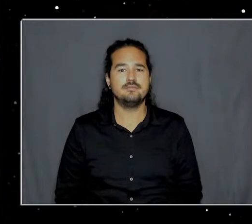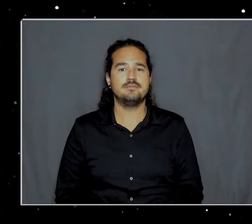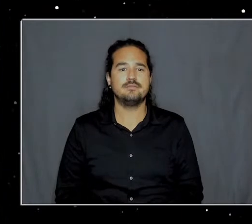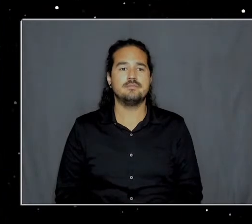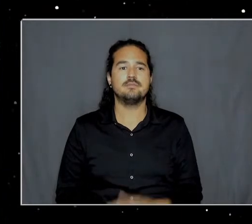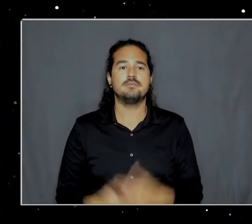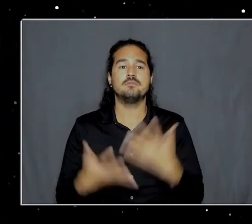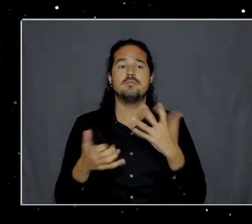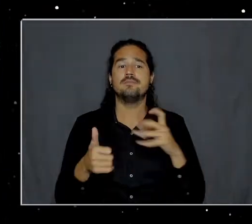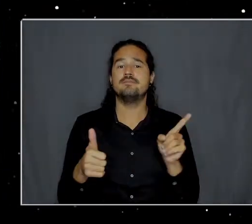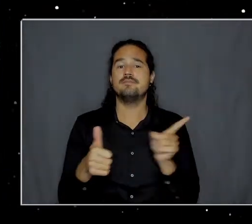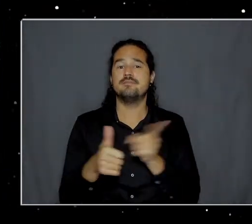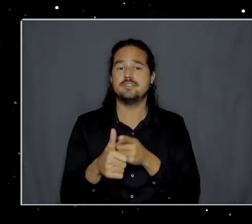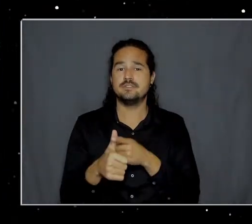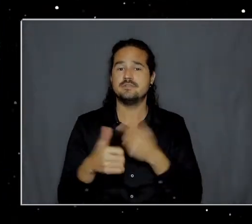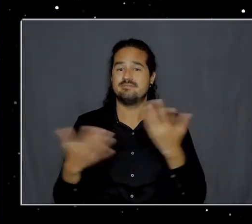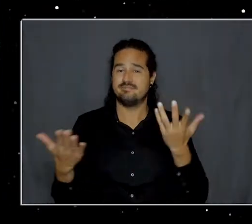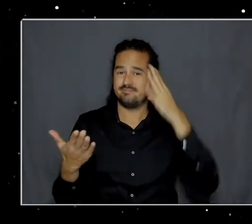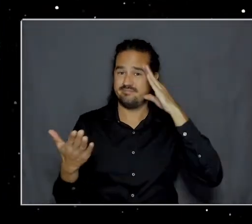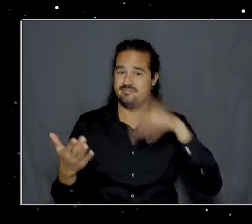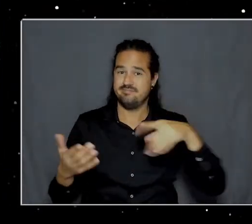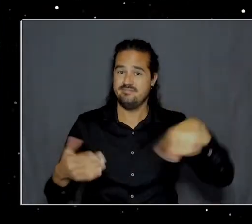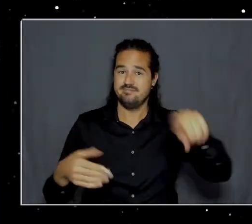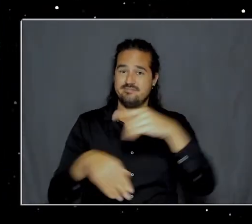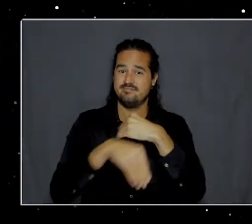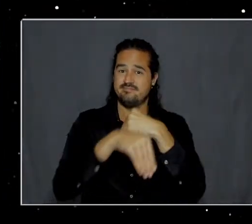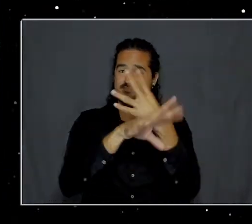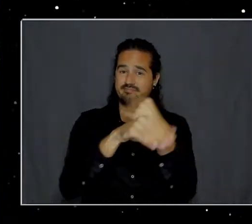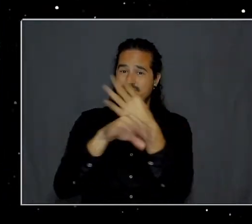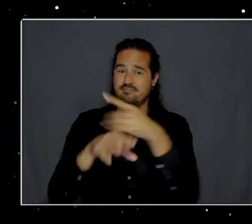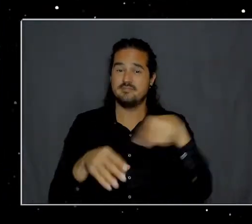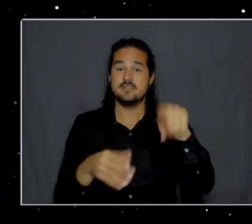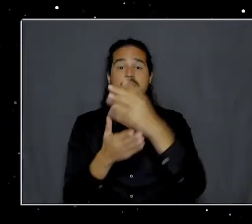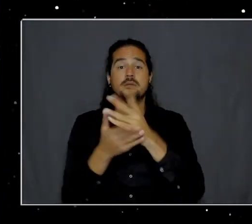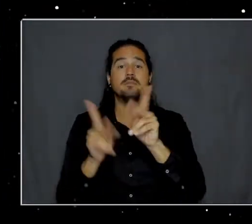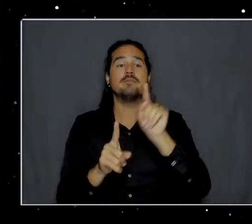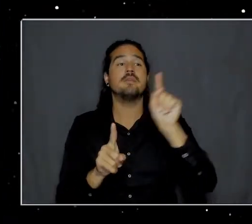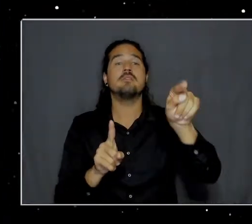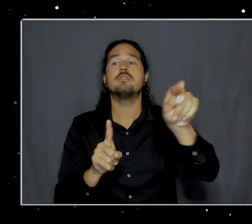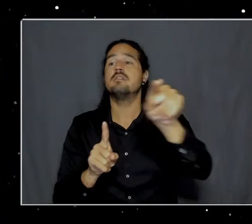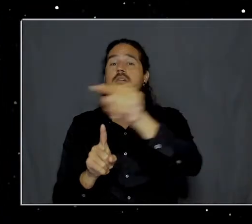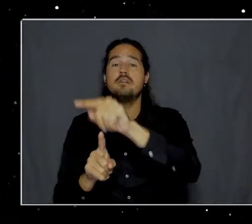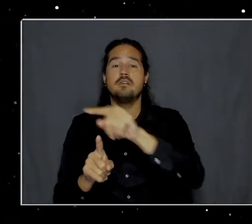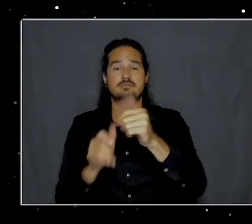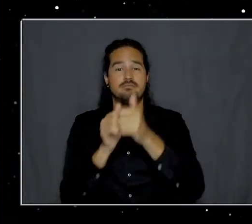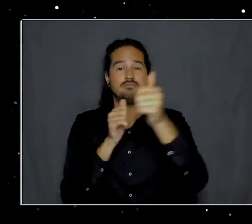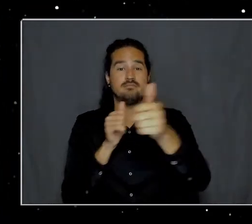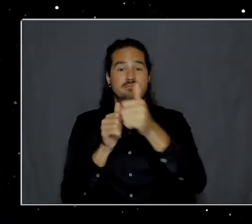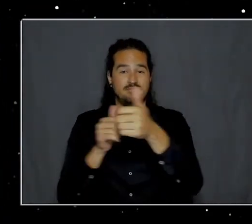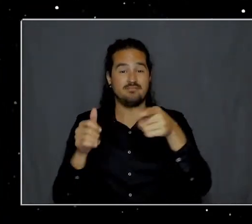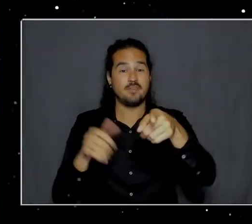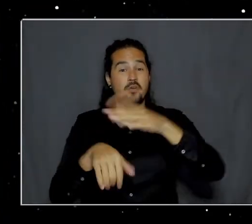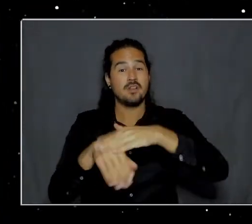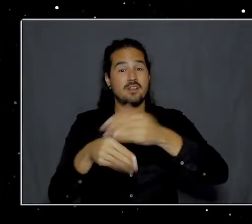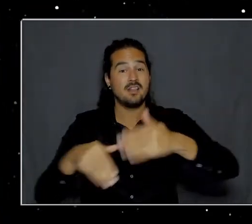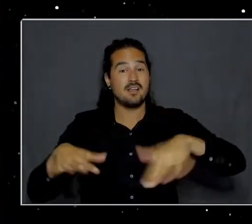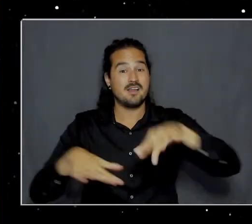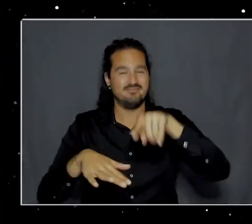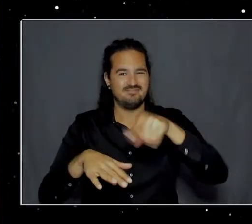GATHERING VIRTUALLY, WE ARE ALL SOMEWHERE AND WHERE WE ARE IS